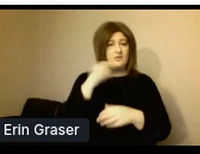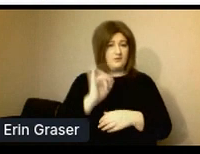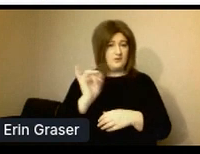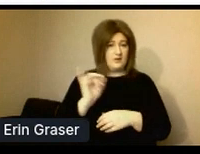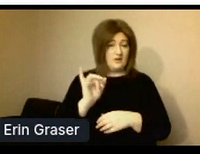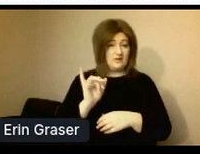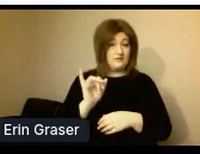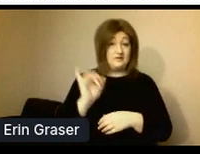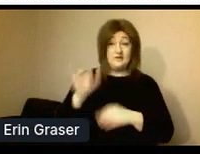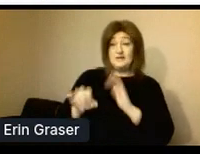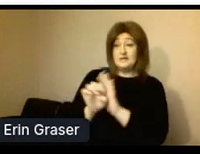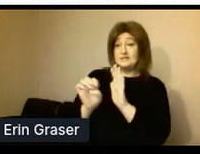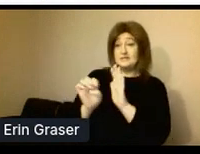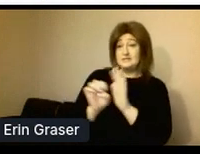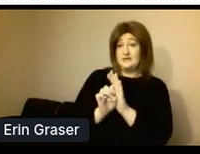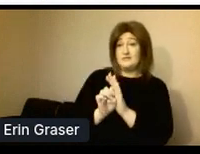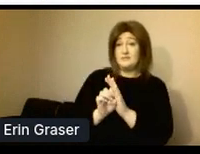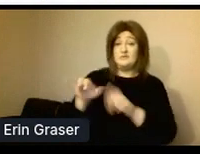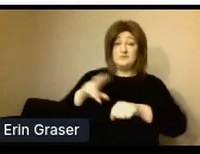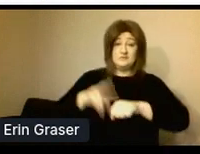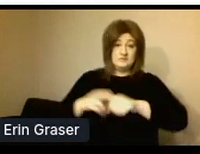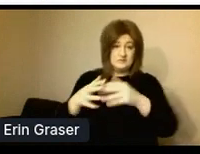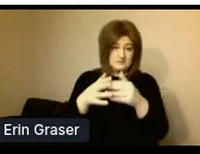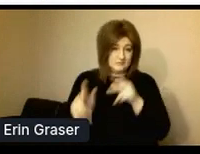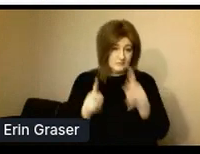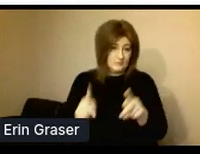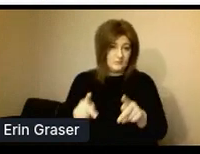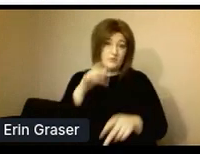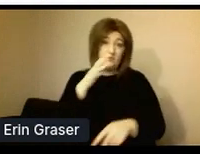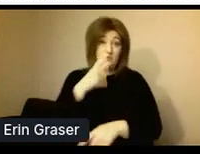all of the Indigenous women that are murdered